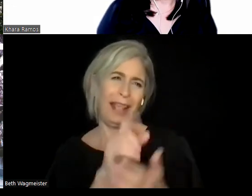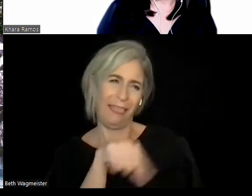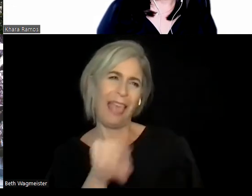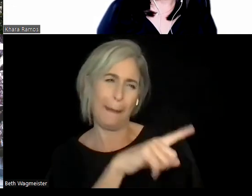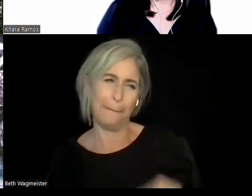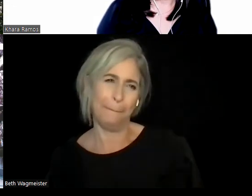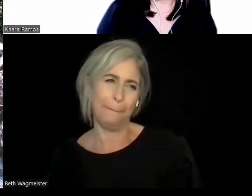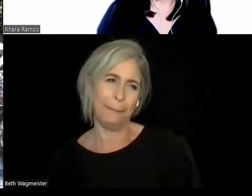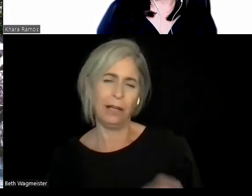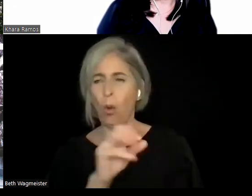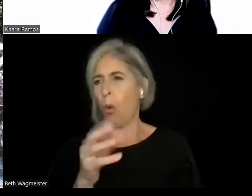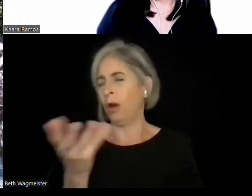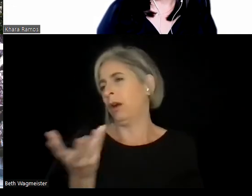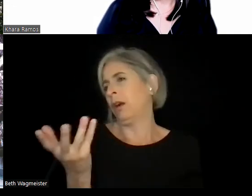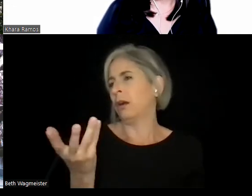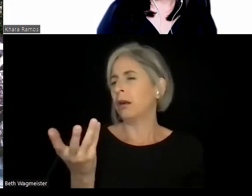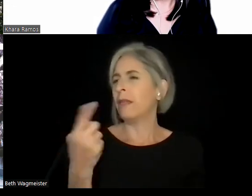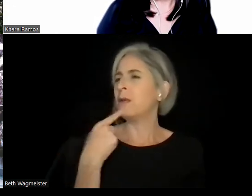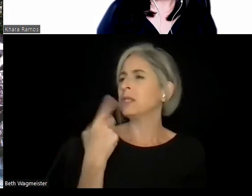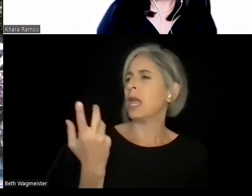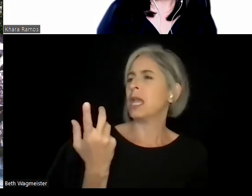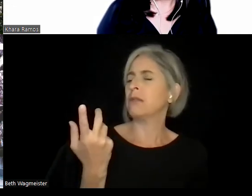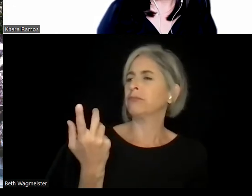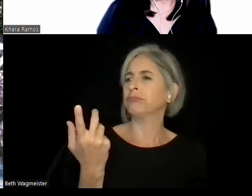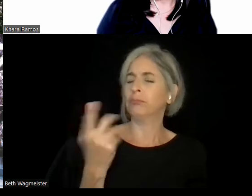in them. They say, well, you know, it will be hard